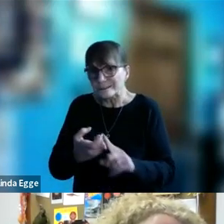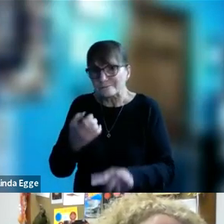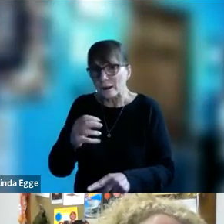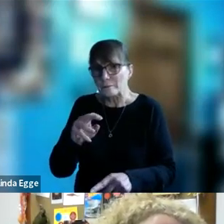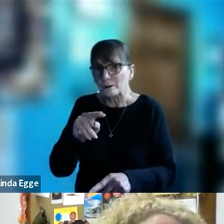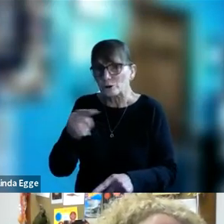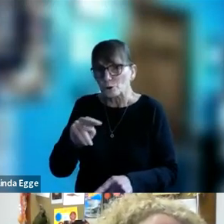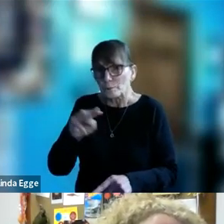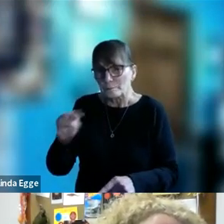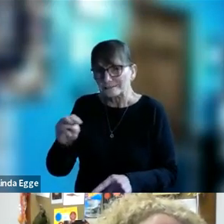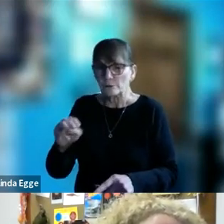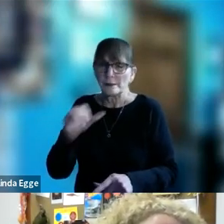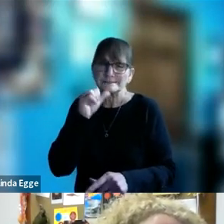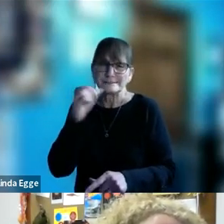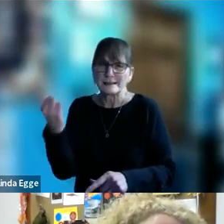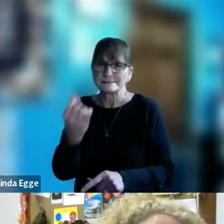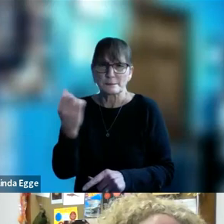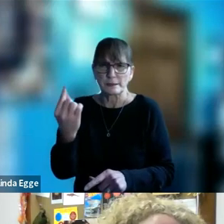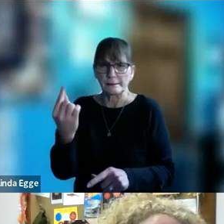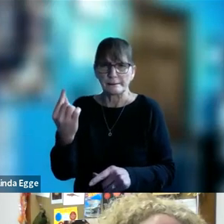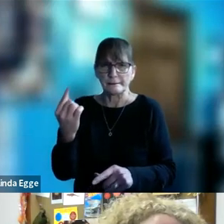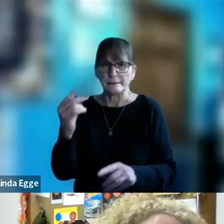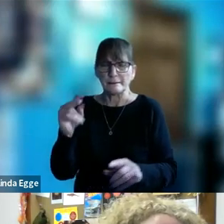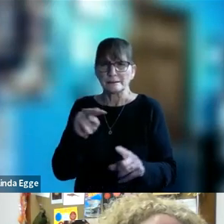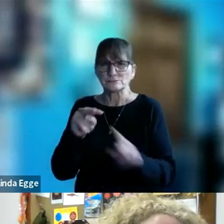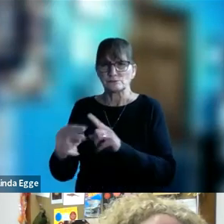it's just not something that is viewed super negatively.